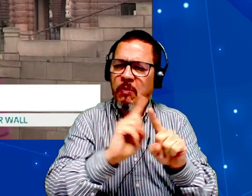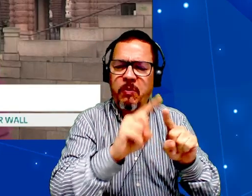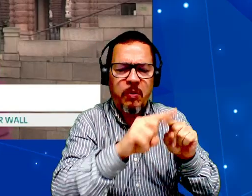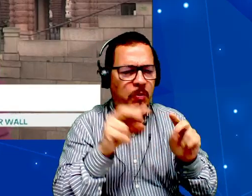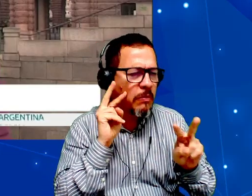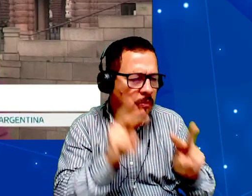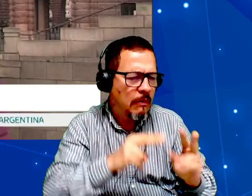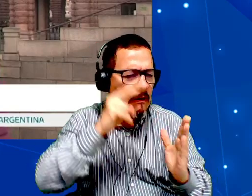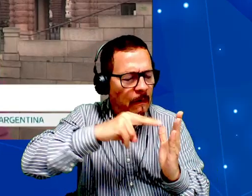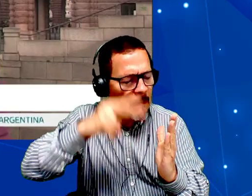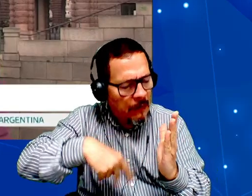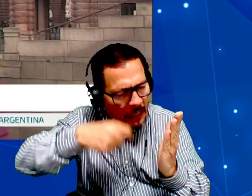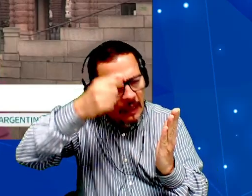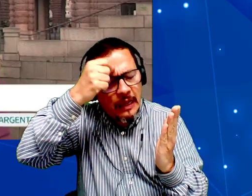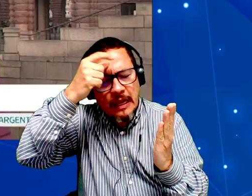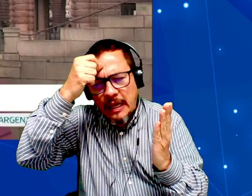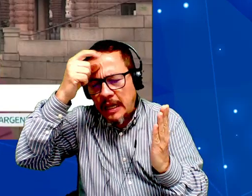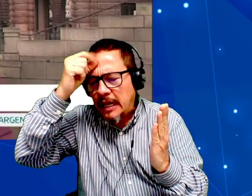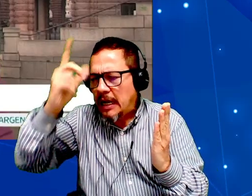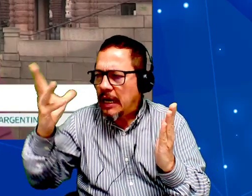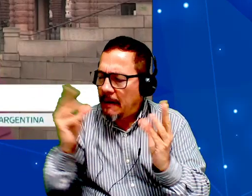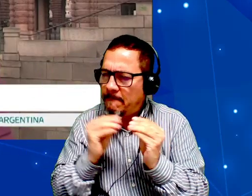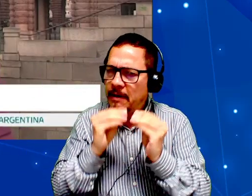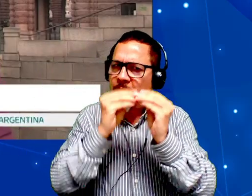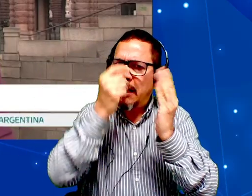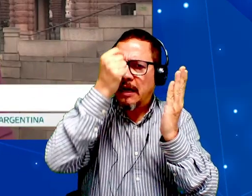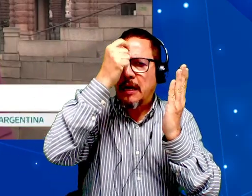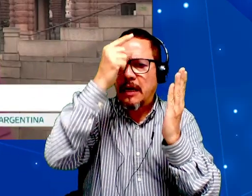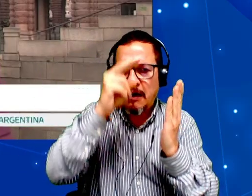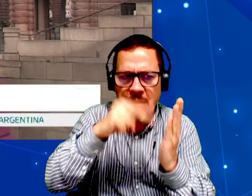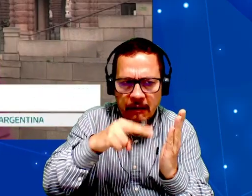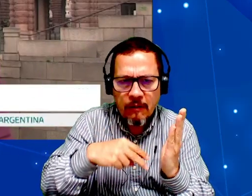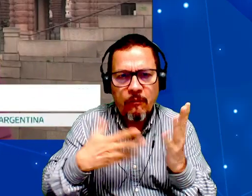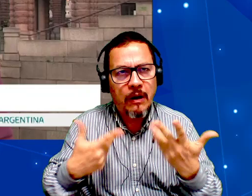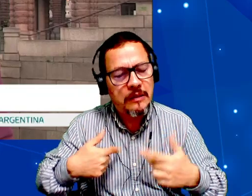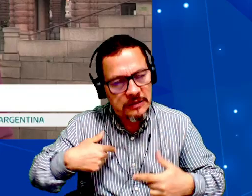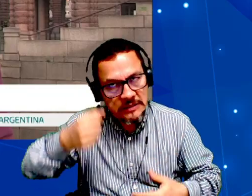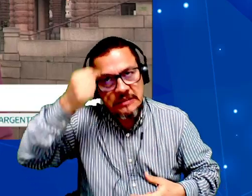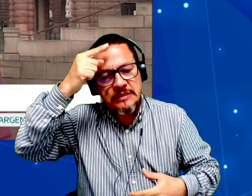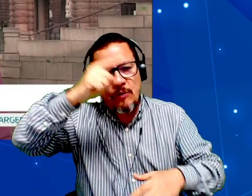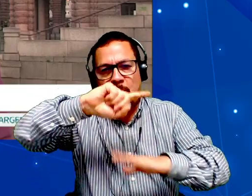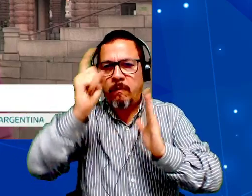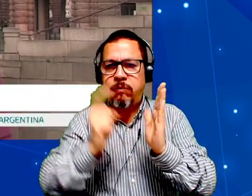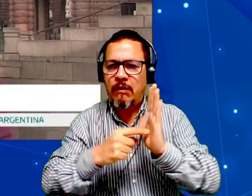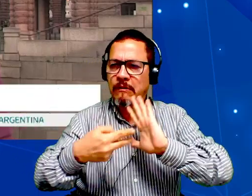the more I understood. And once you fully understand the meaning of the climate crisis,